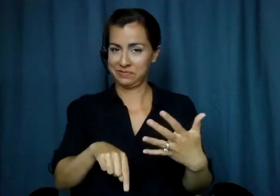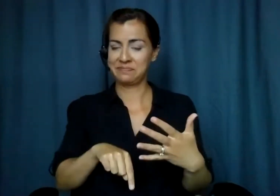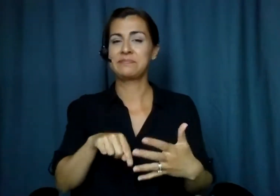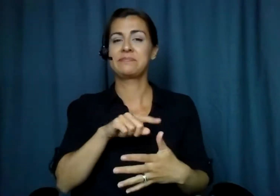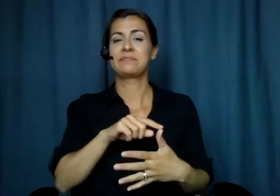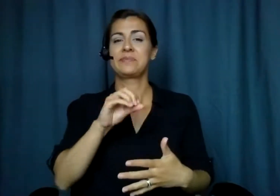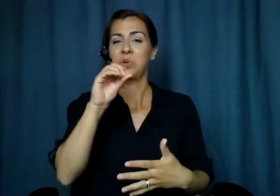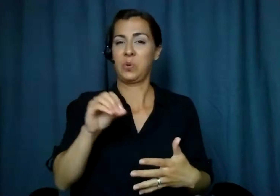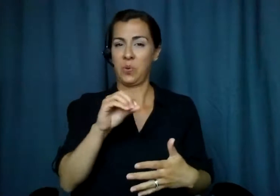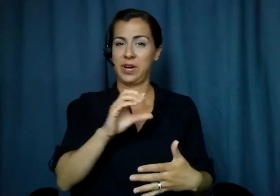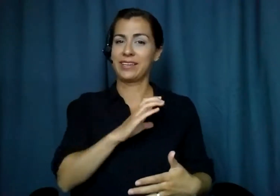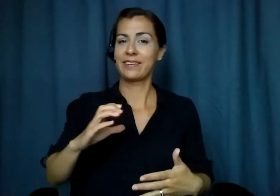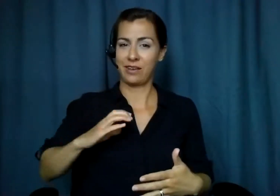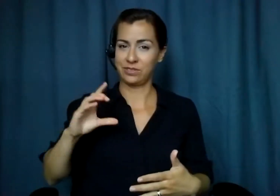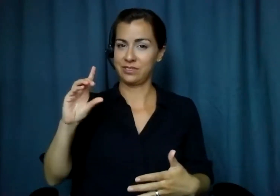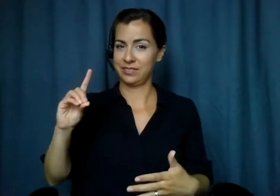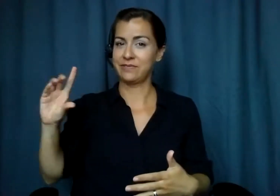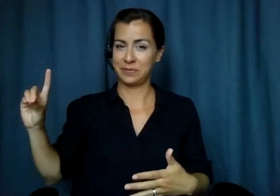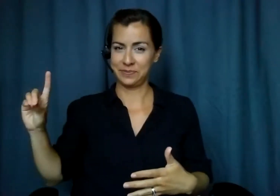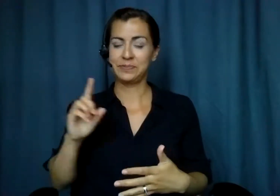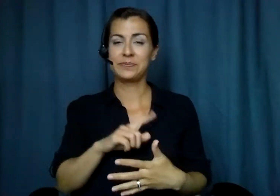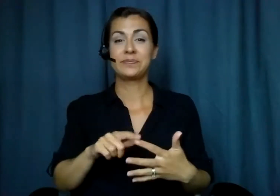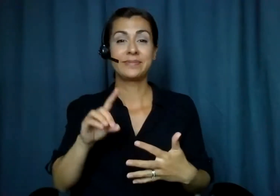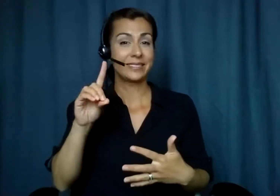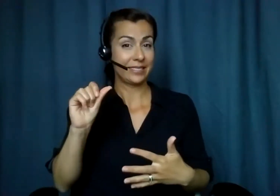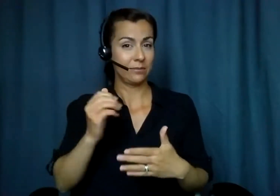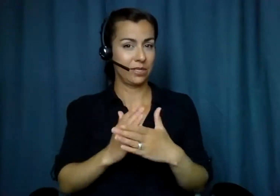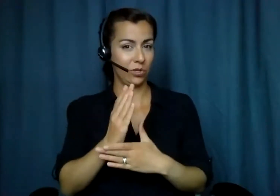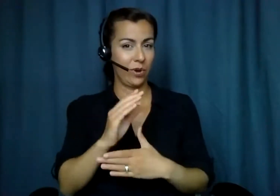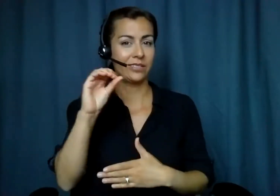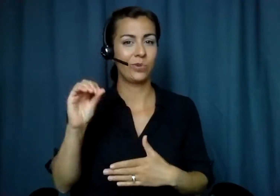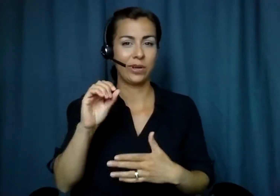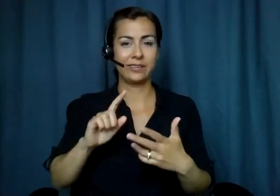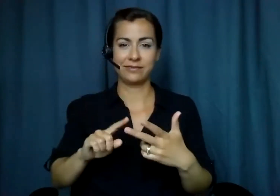I'm passionate about helping my peers embrace the power they've always had.